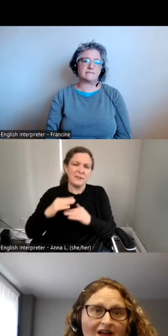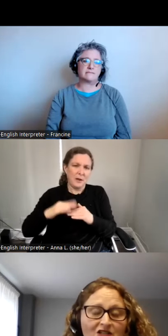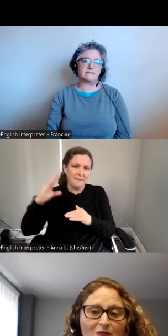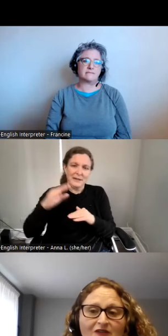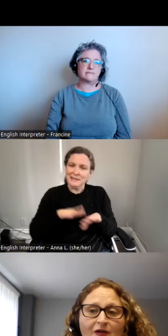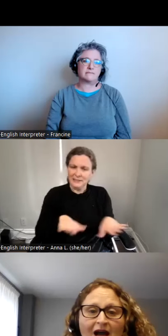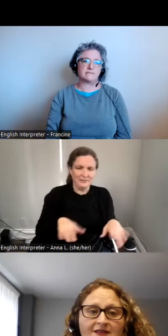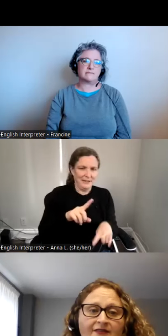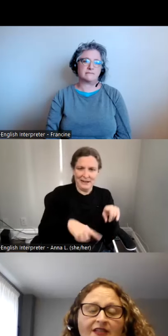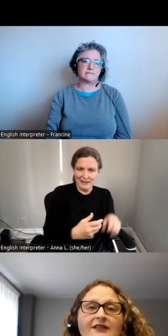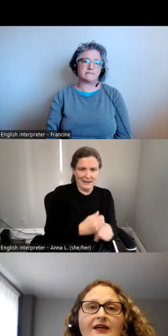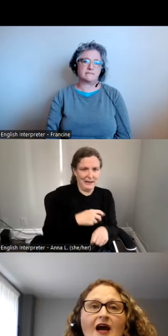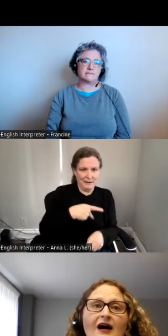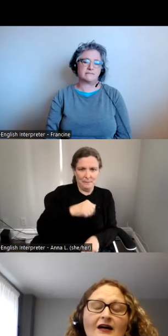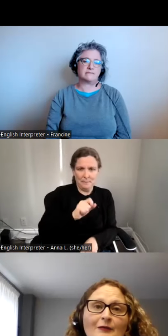» Allison Boyce: Sure. Paxlovid is an anti